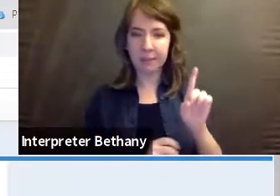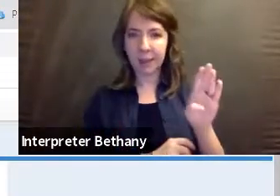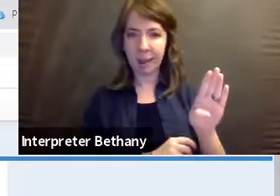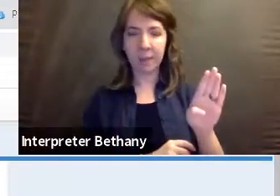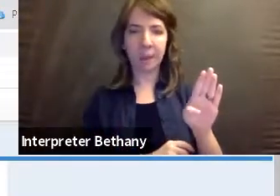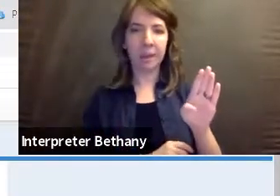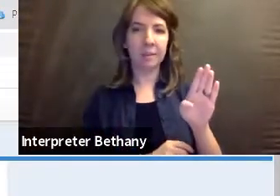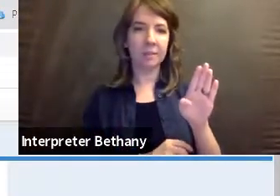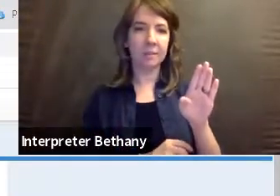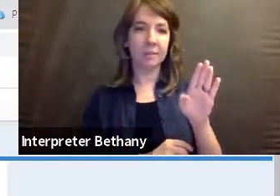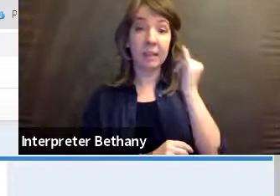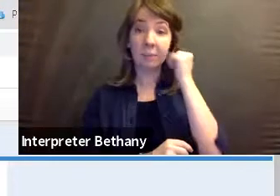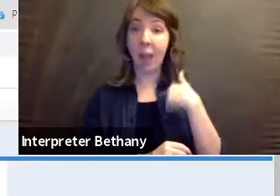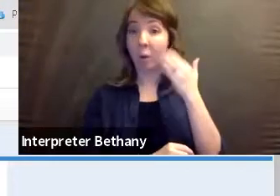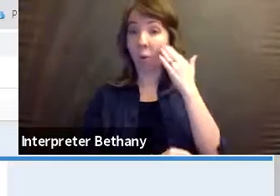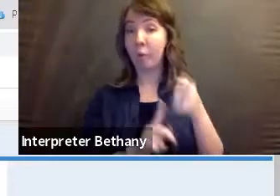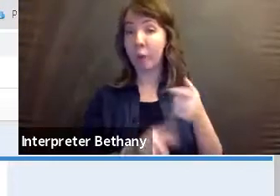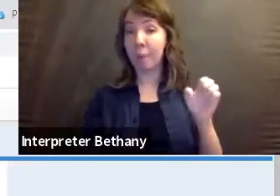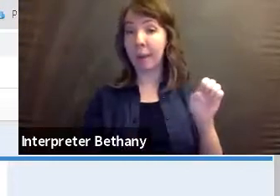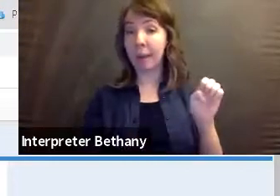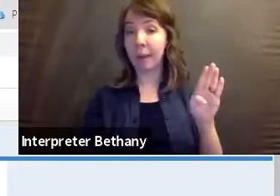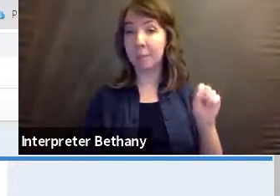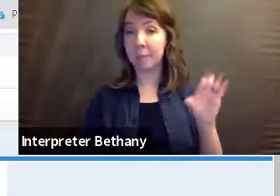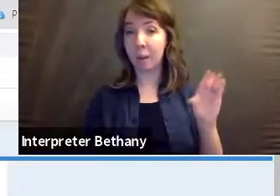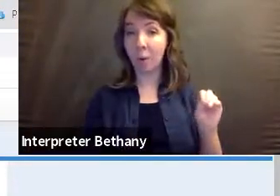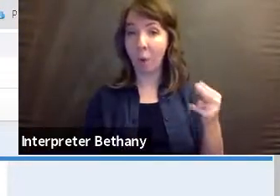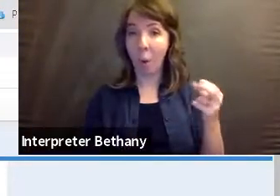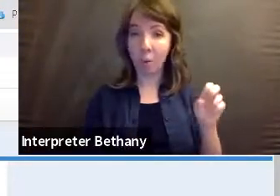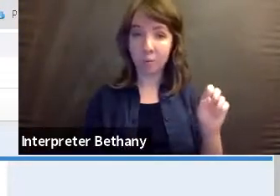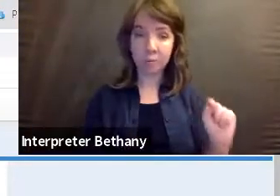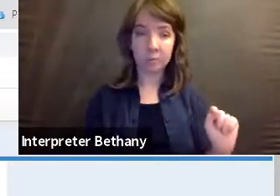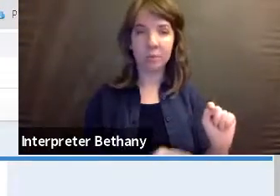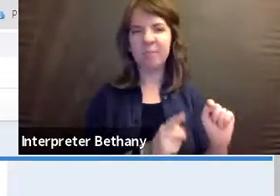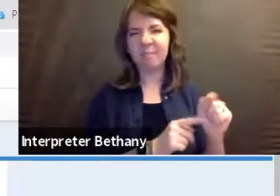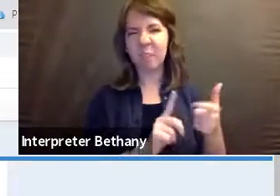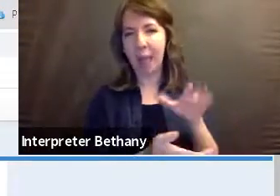Linda Kobashigawa: If you know it's an Eskimo database, you can click on it, I got this from Academic Search Complete. So that's the database.